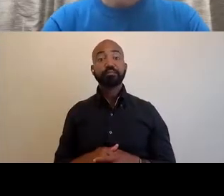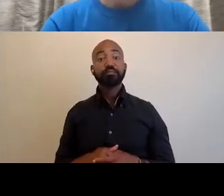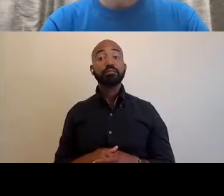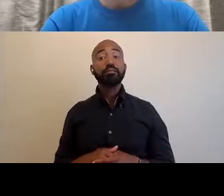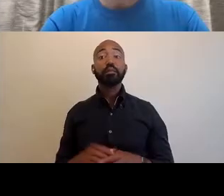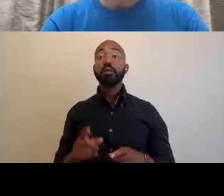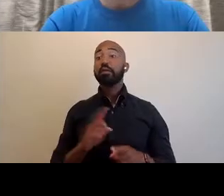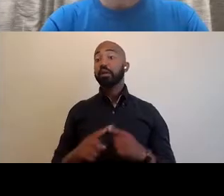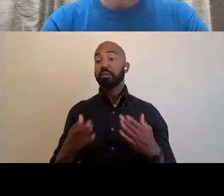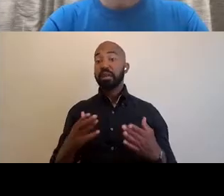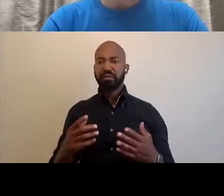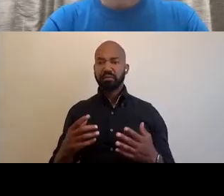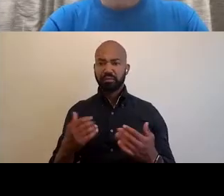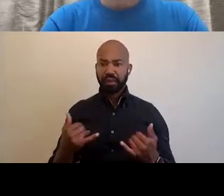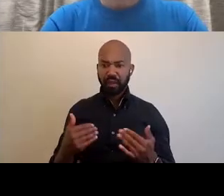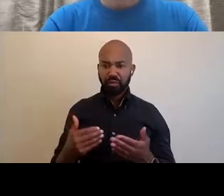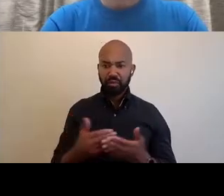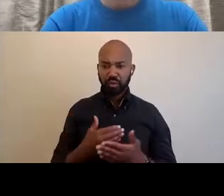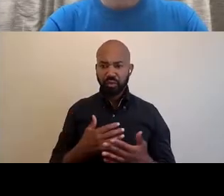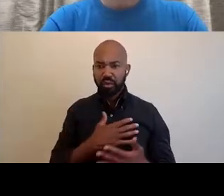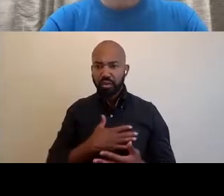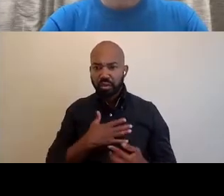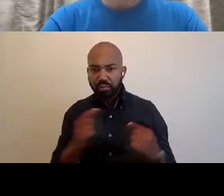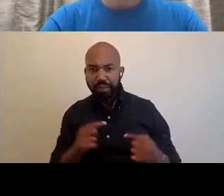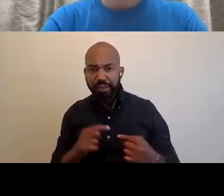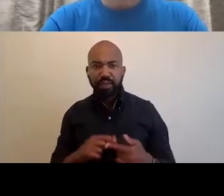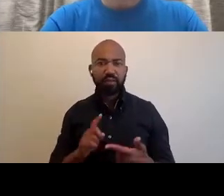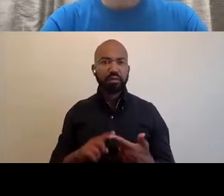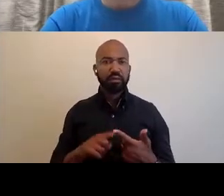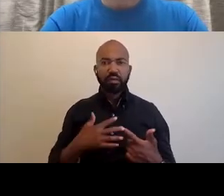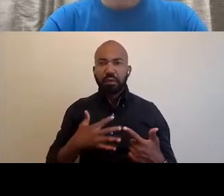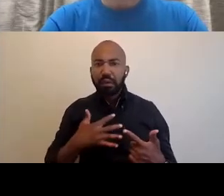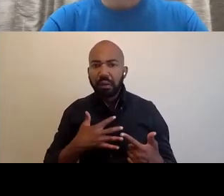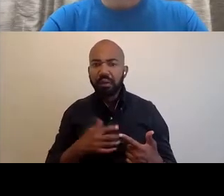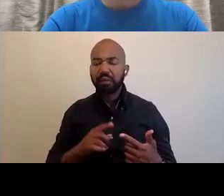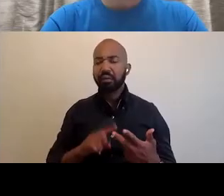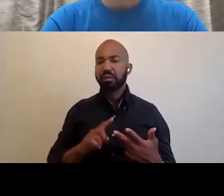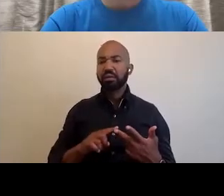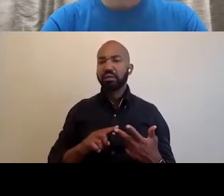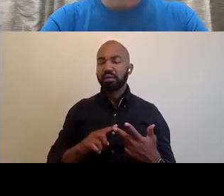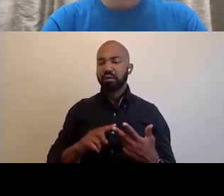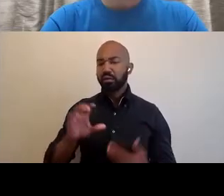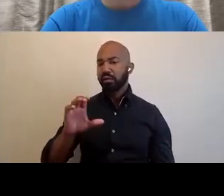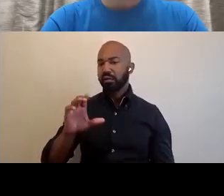new chest pain, shortness of breath, calf pain, that would be a DVT, definitely you wanna be seen emergently for that.